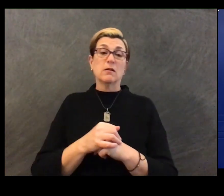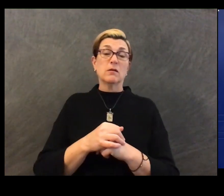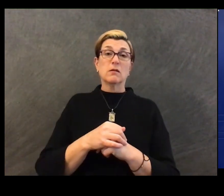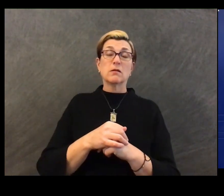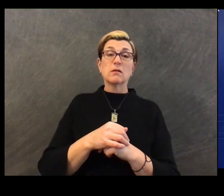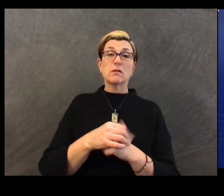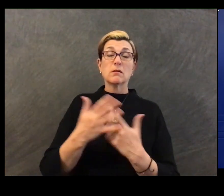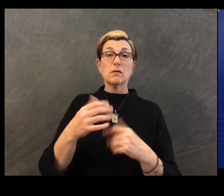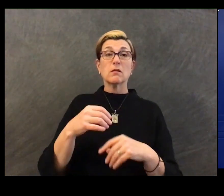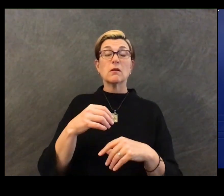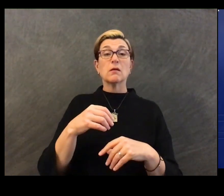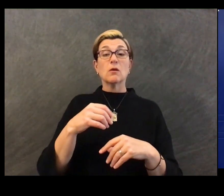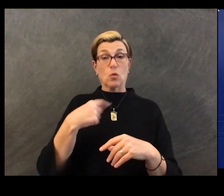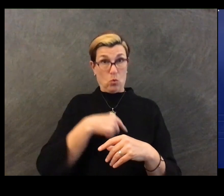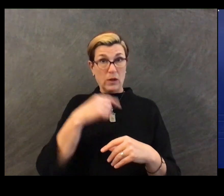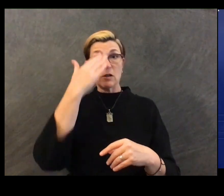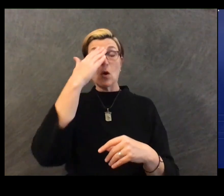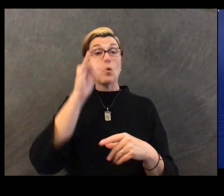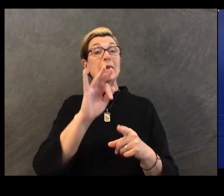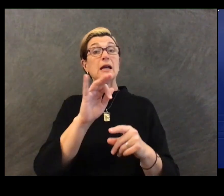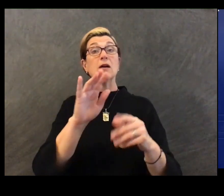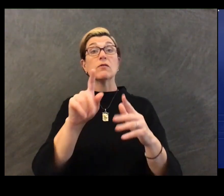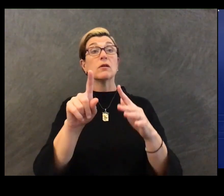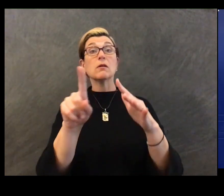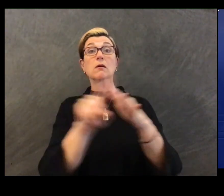with our plans for increased surveillance particularly for the most